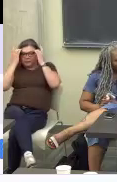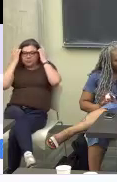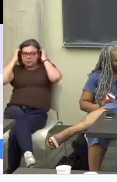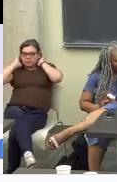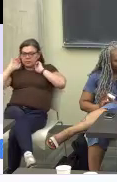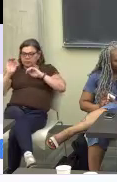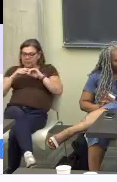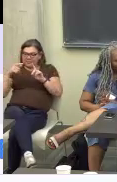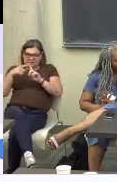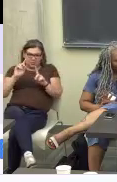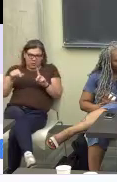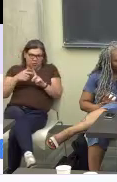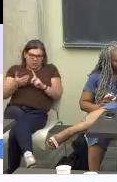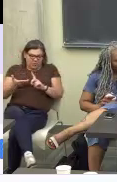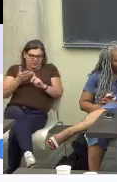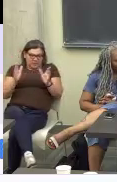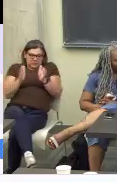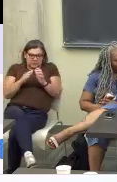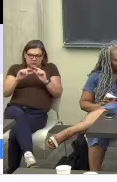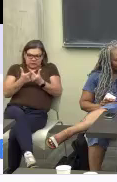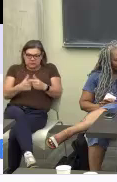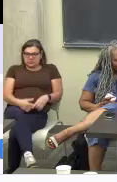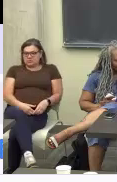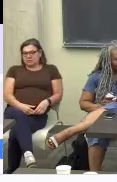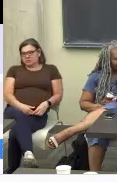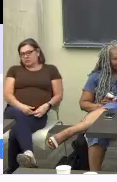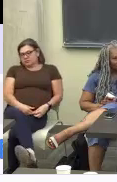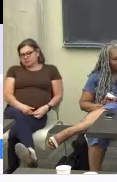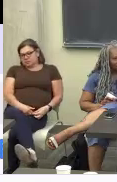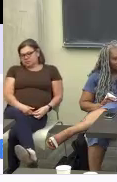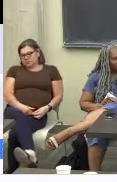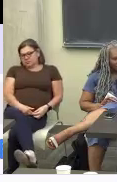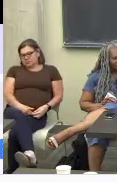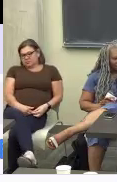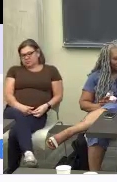this point, we're only influencing a small group. And there's so much, so many more opportunities